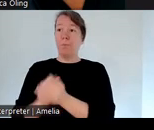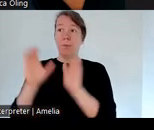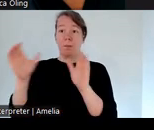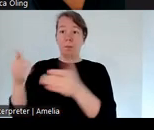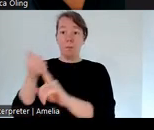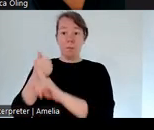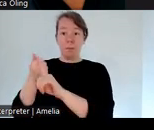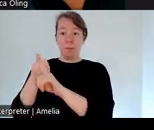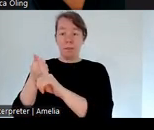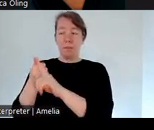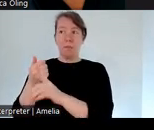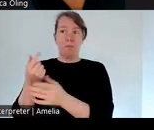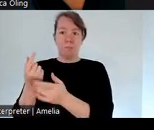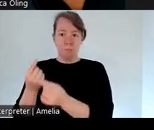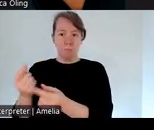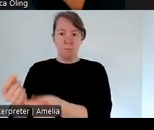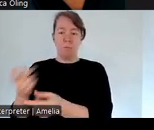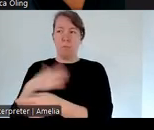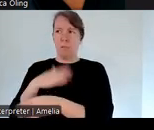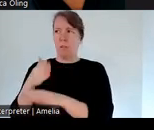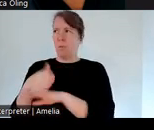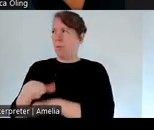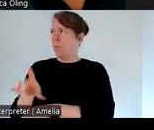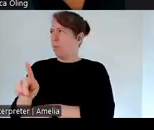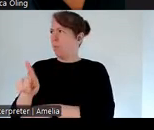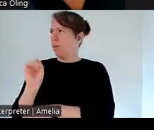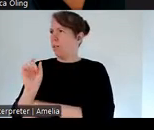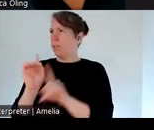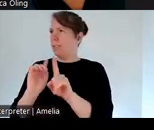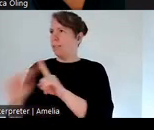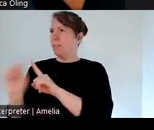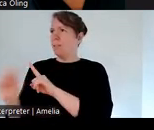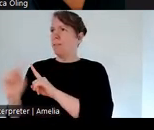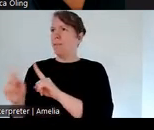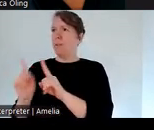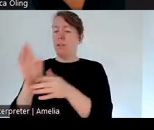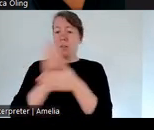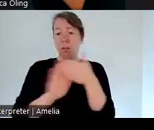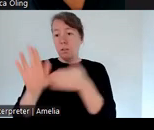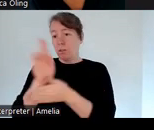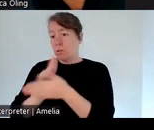There are, um, over a hundred different, um, colleges and universities that are a part of this group.